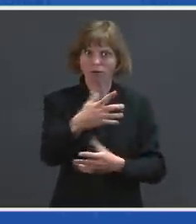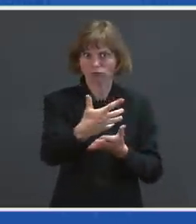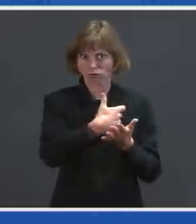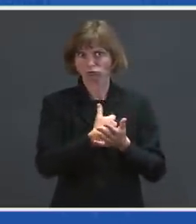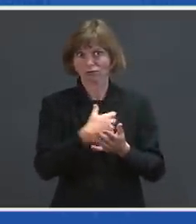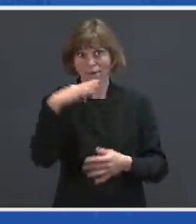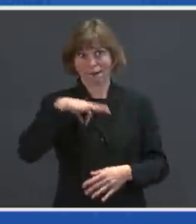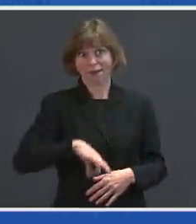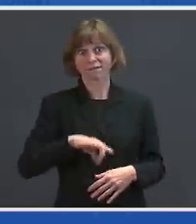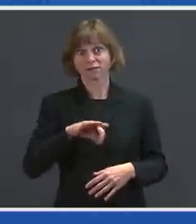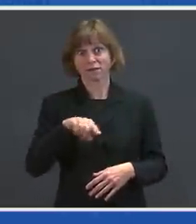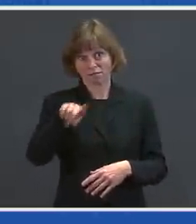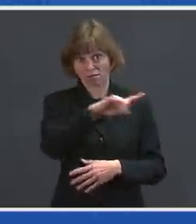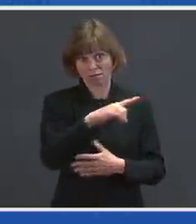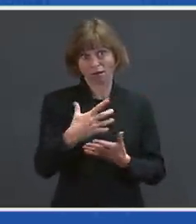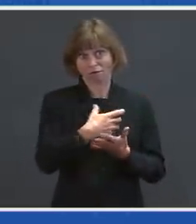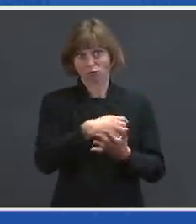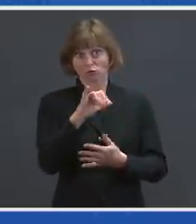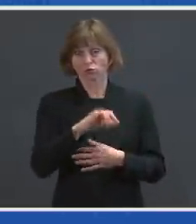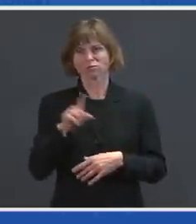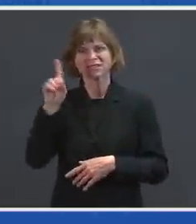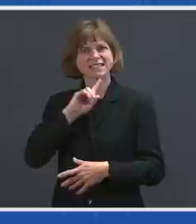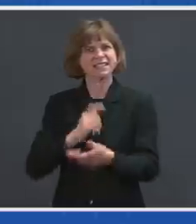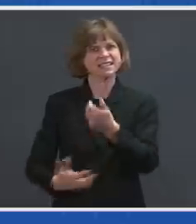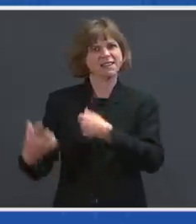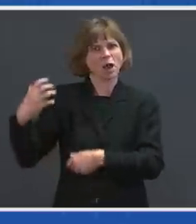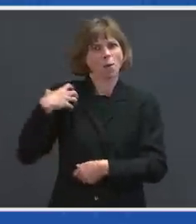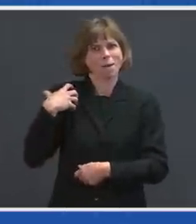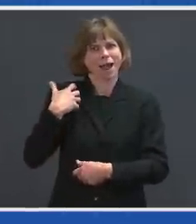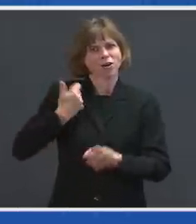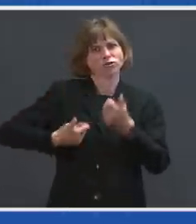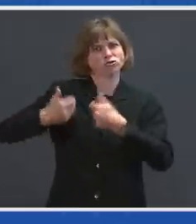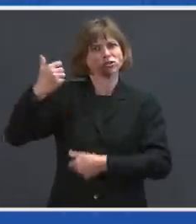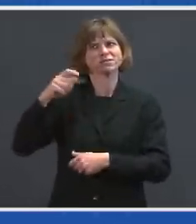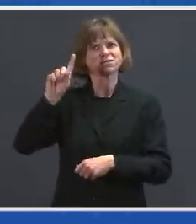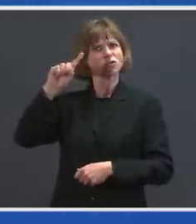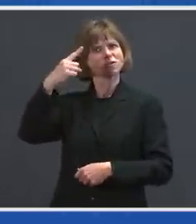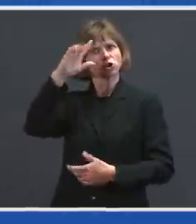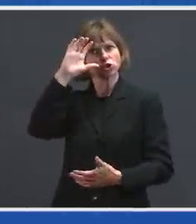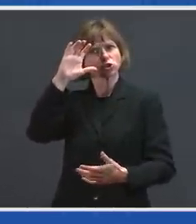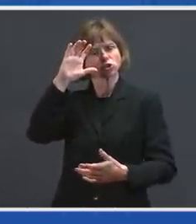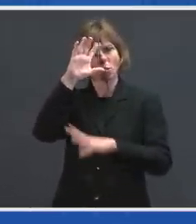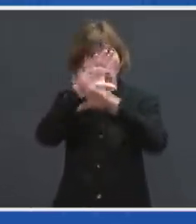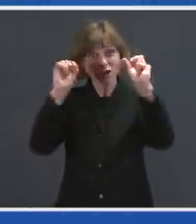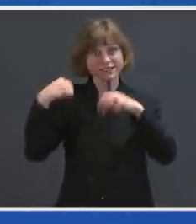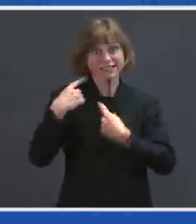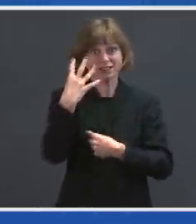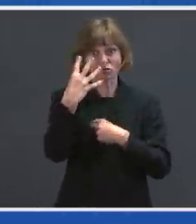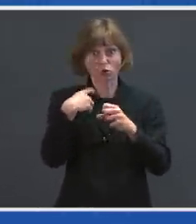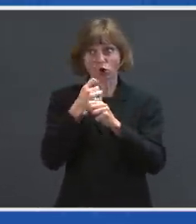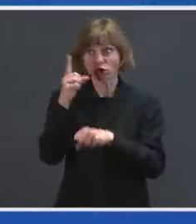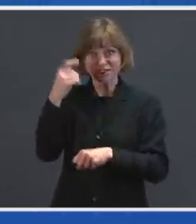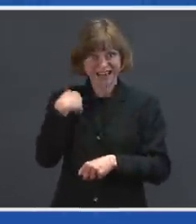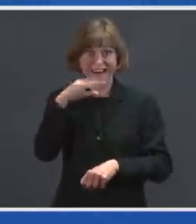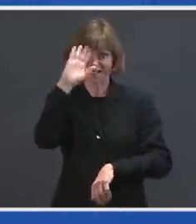As our commander in chief, Joe Biden is the first president in 40 years to have a son who served in a war.